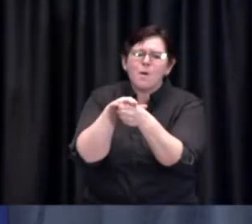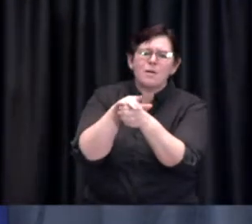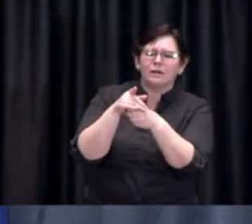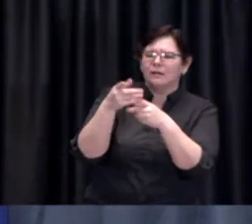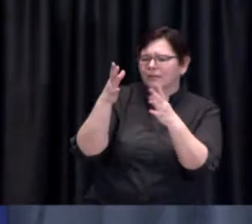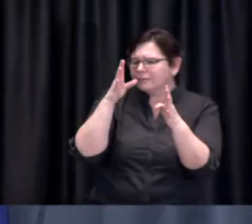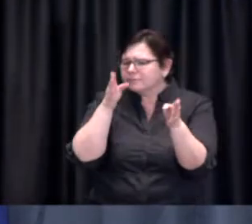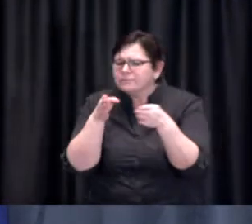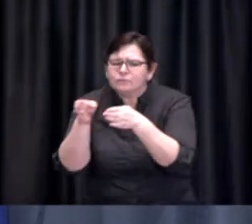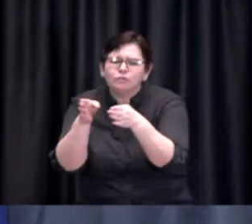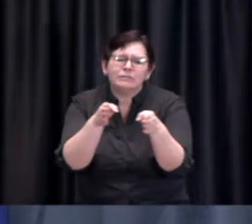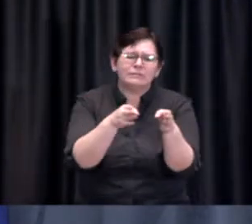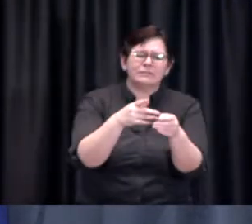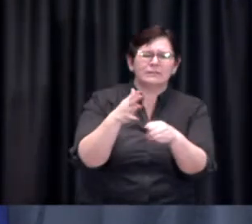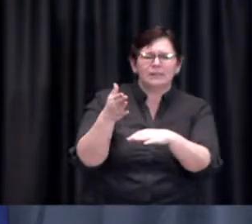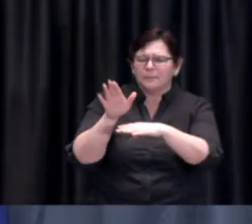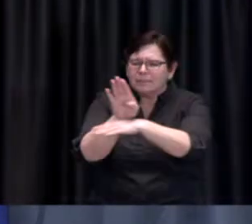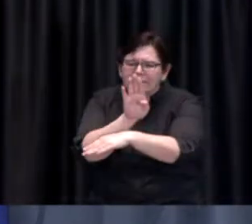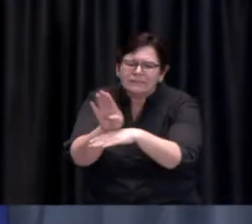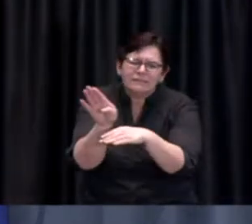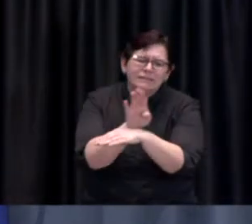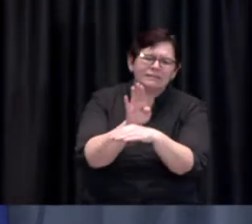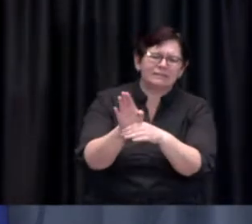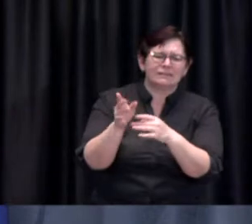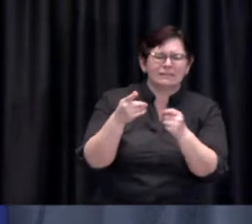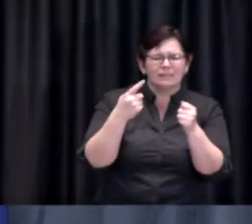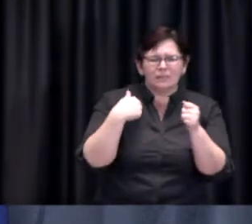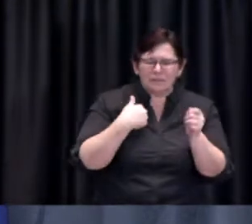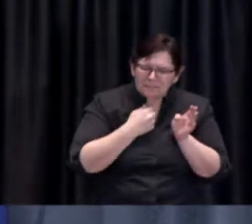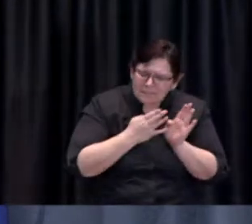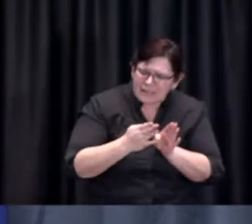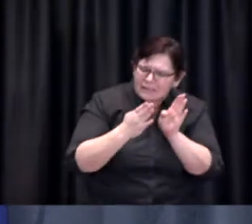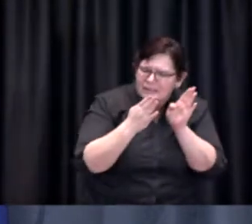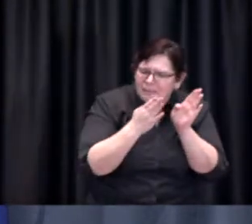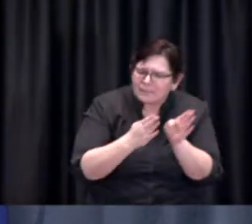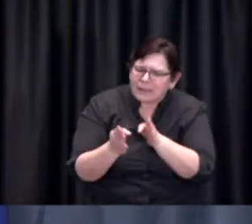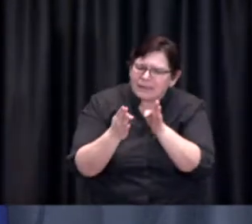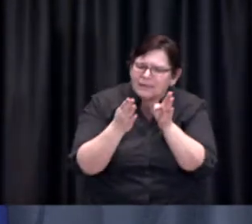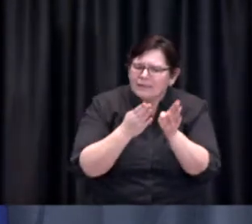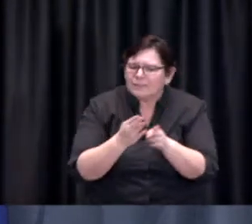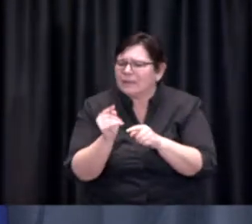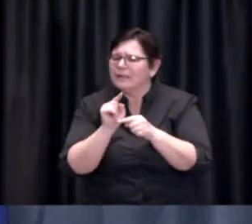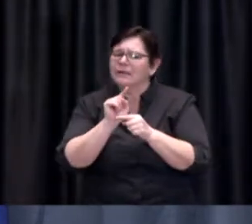With all of these plans we just have to get to the point of pushing the green button